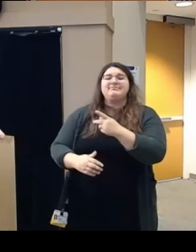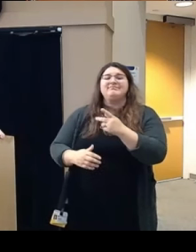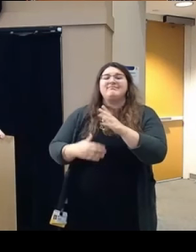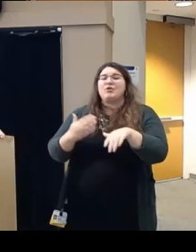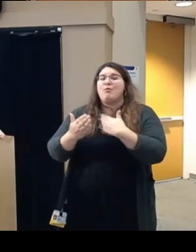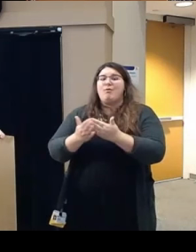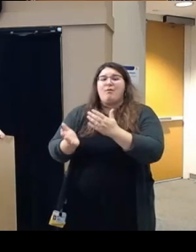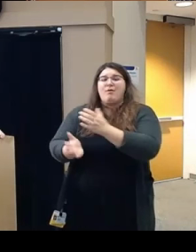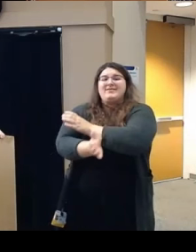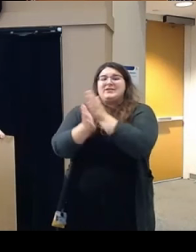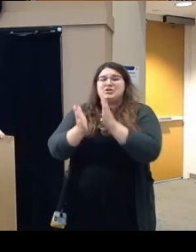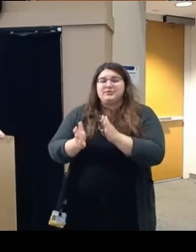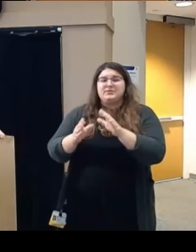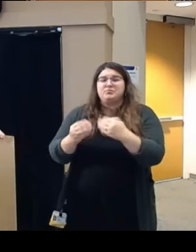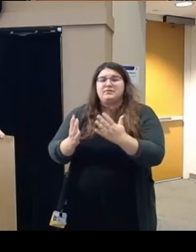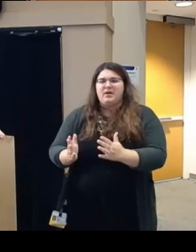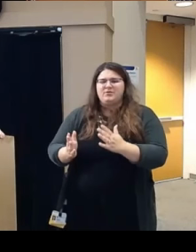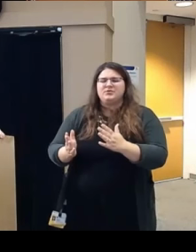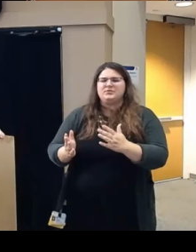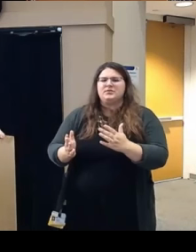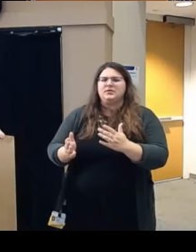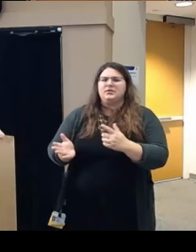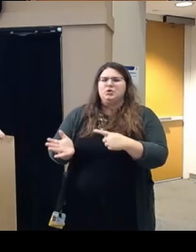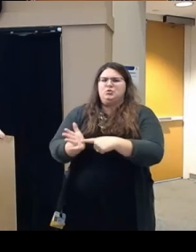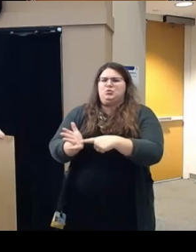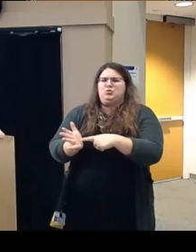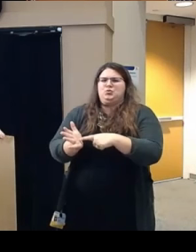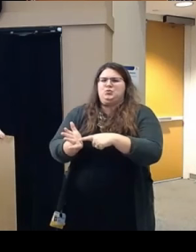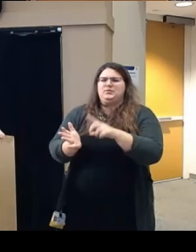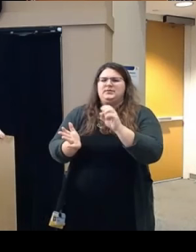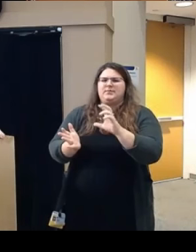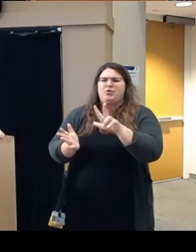um treatment plan and episode of care workflow and again there will be more information about